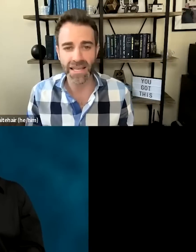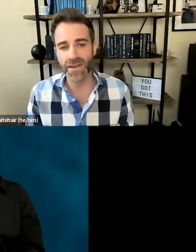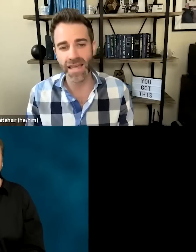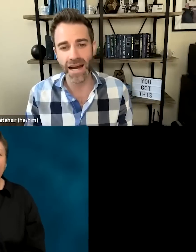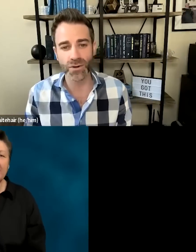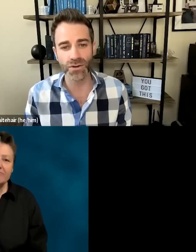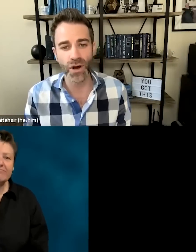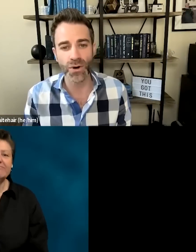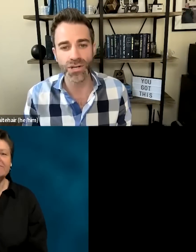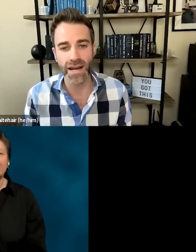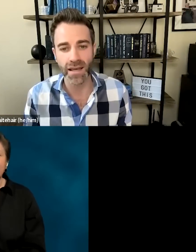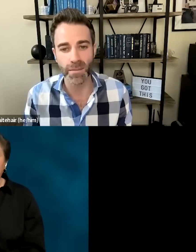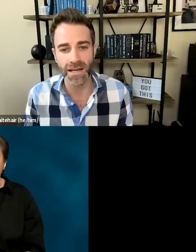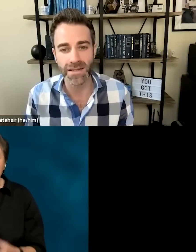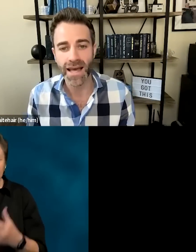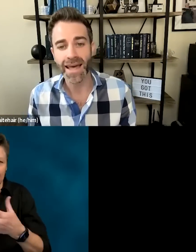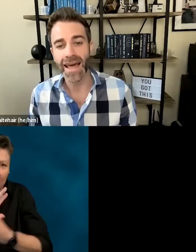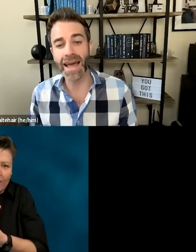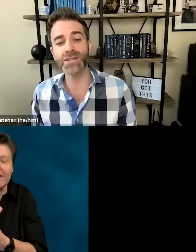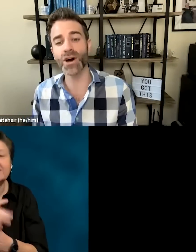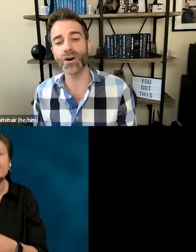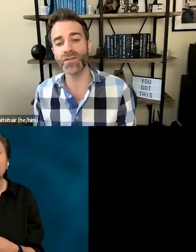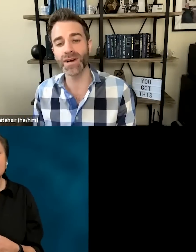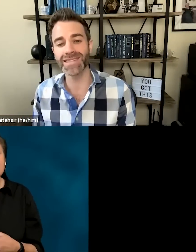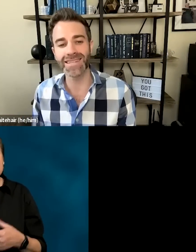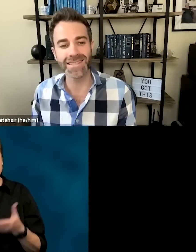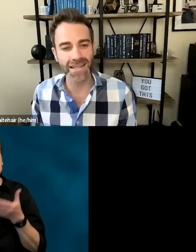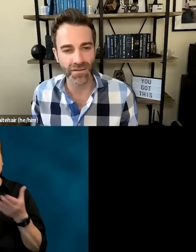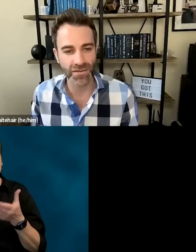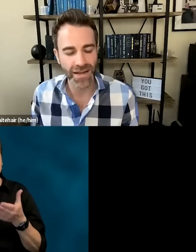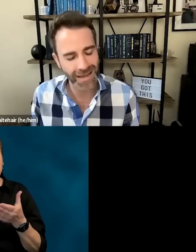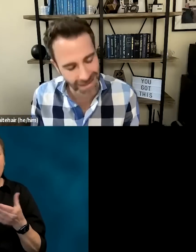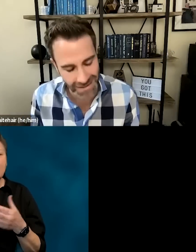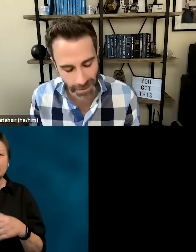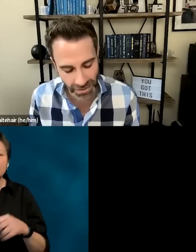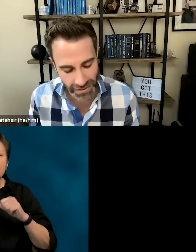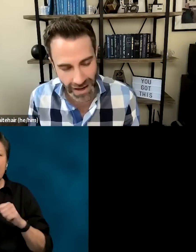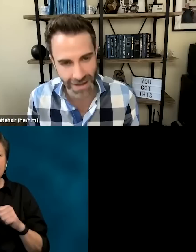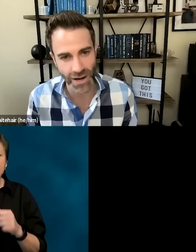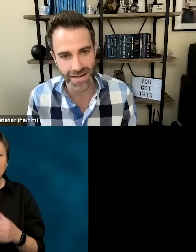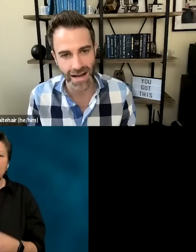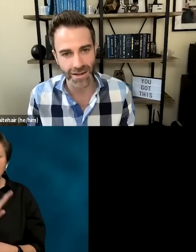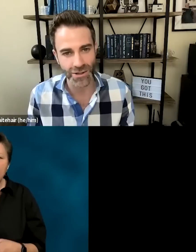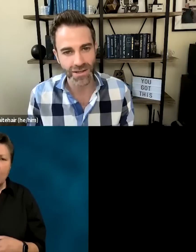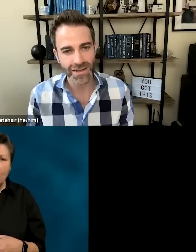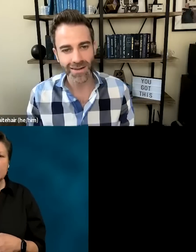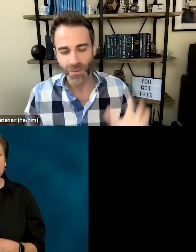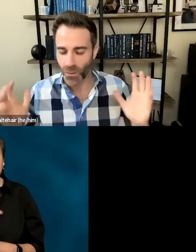and TV theatrical negotiating committees and is known for his extensive in-depth contract knowledge.